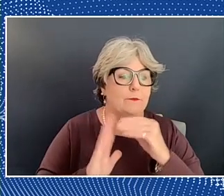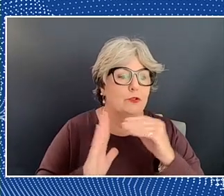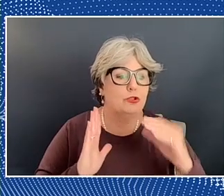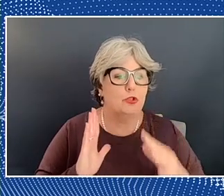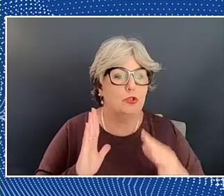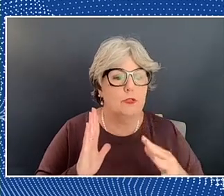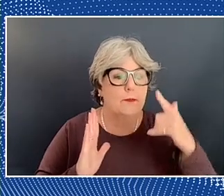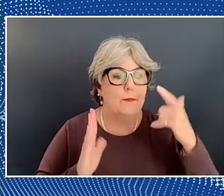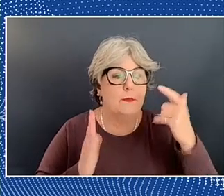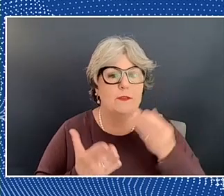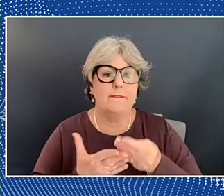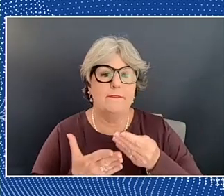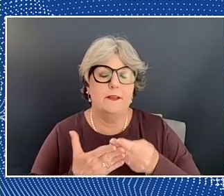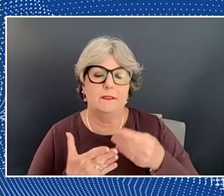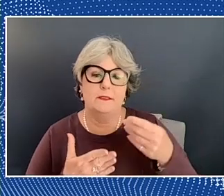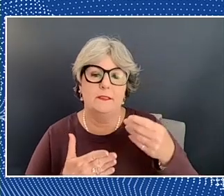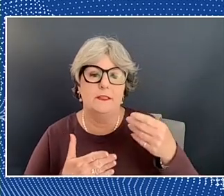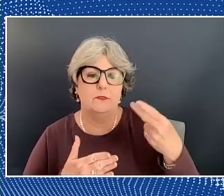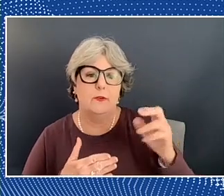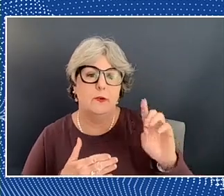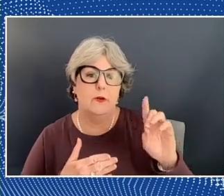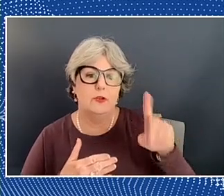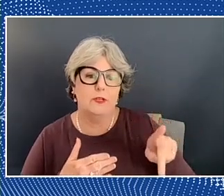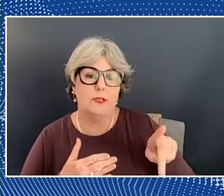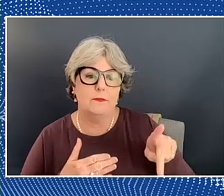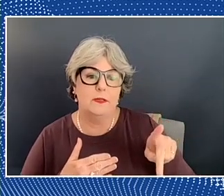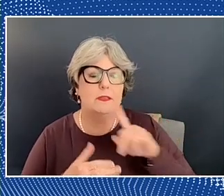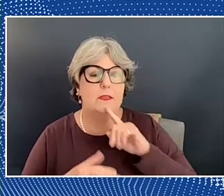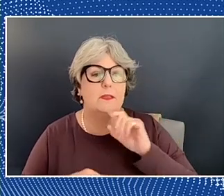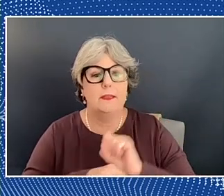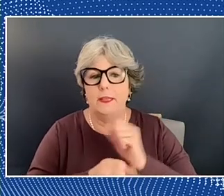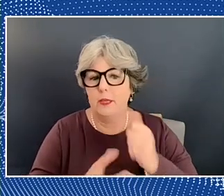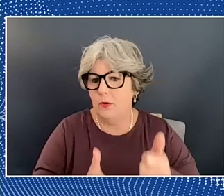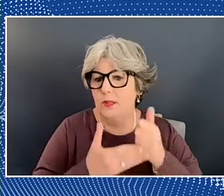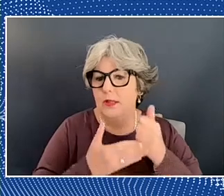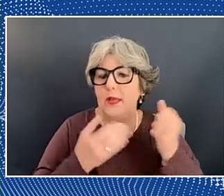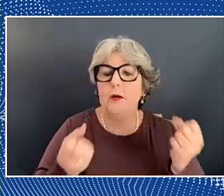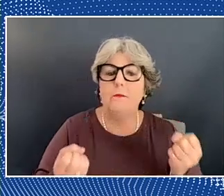hardship. This will definitely help many, many students.